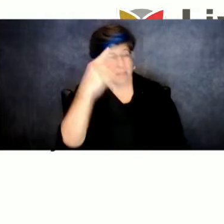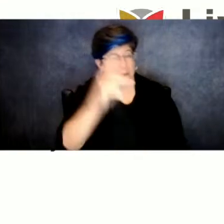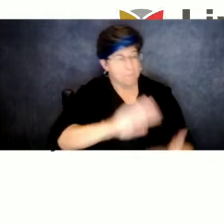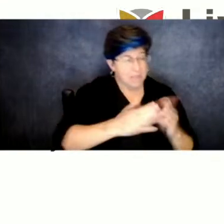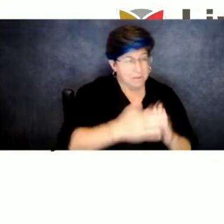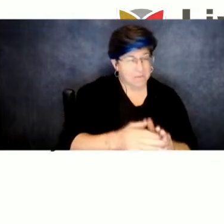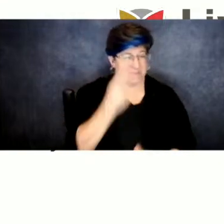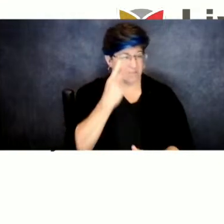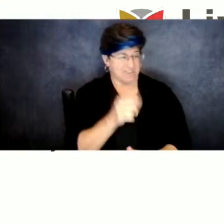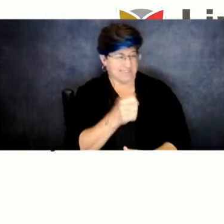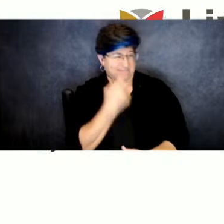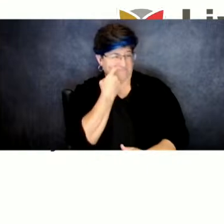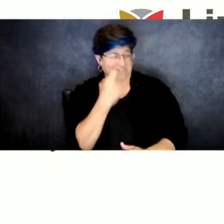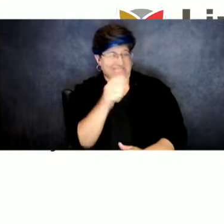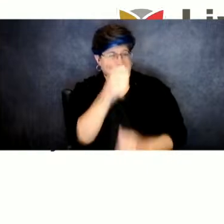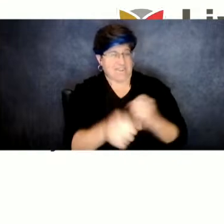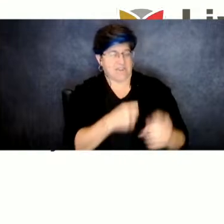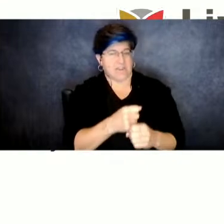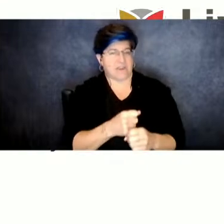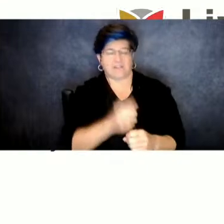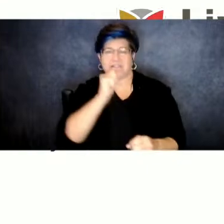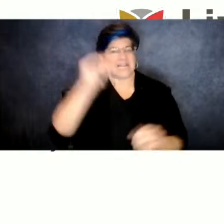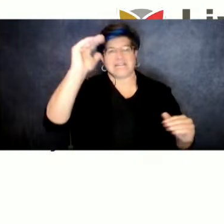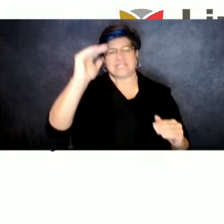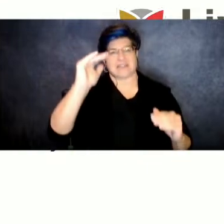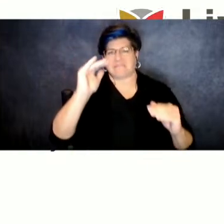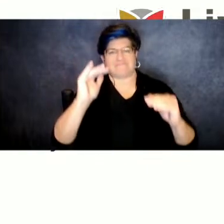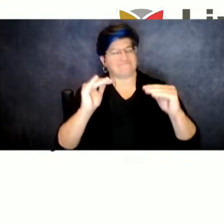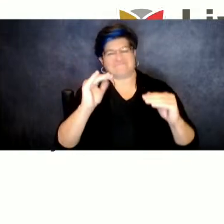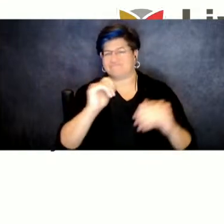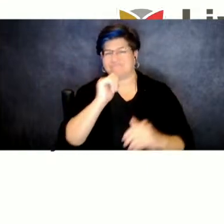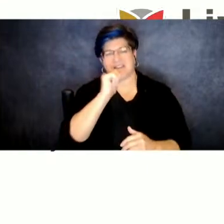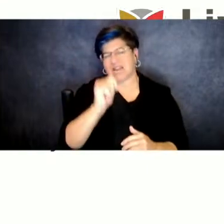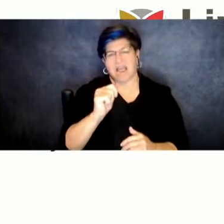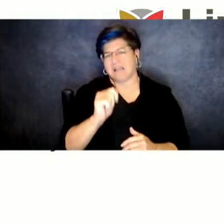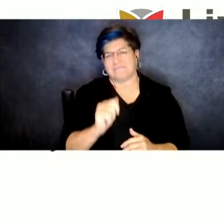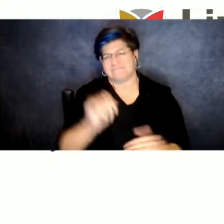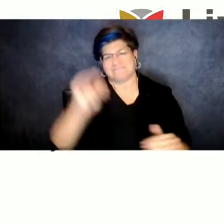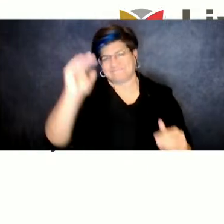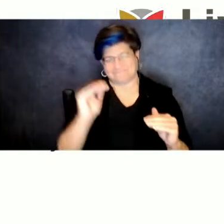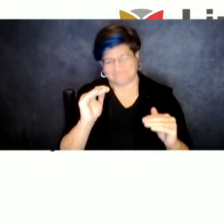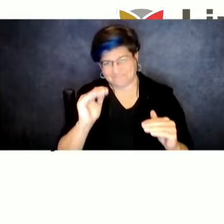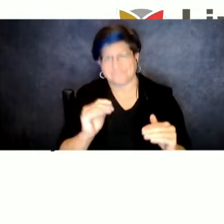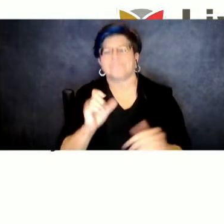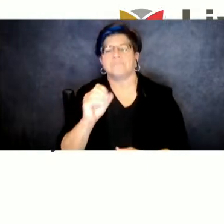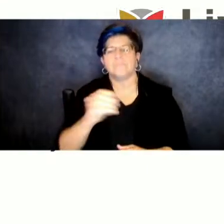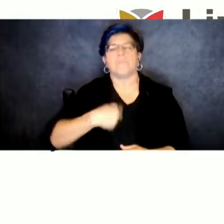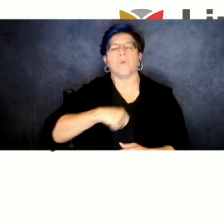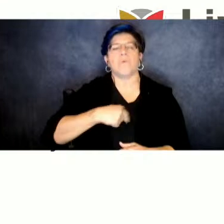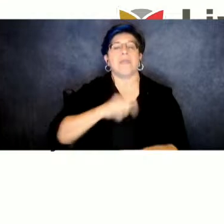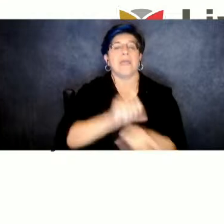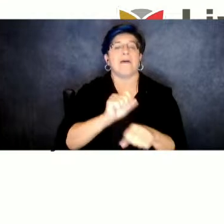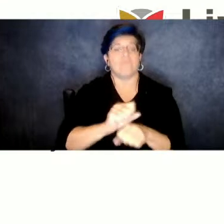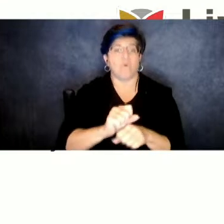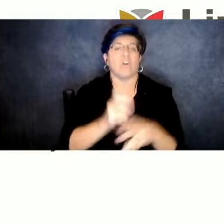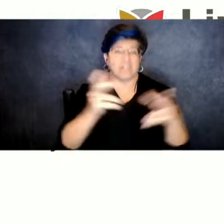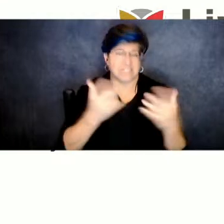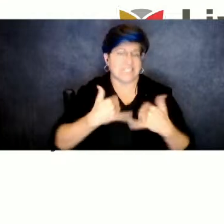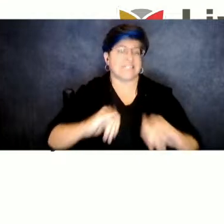COMMUNITY AS YOU CAN SEE FROM JUST LOOKING AT THE LAST TEN